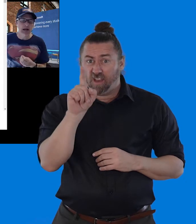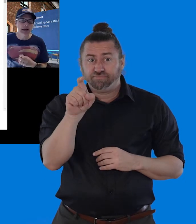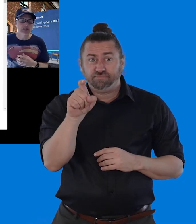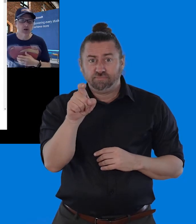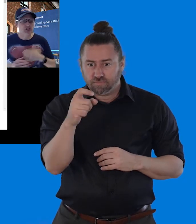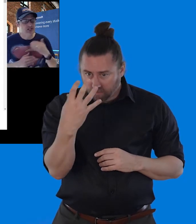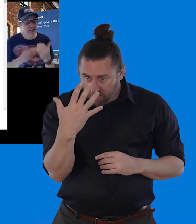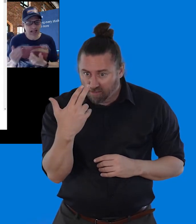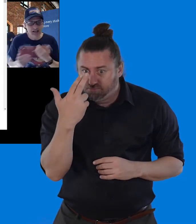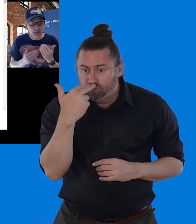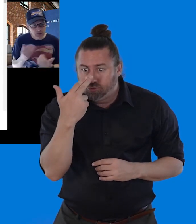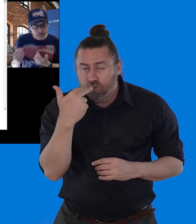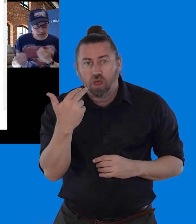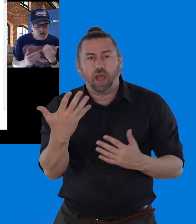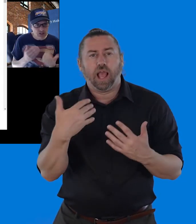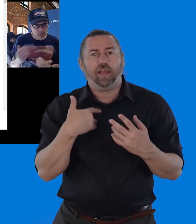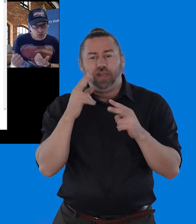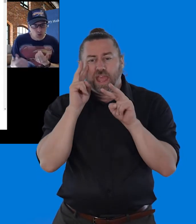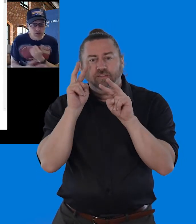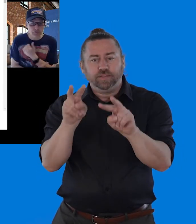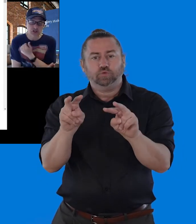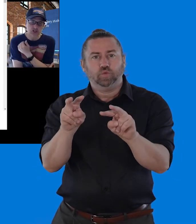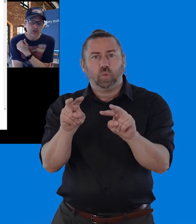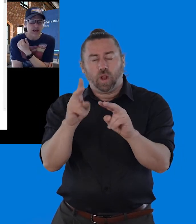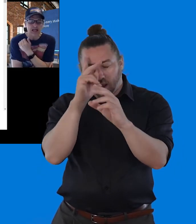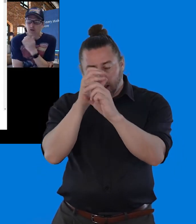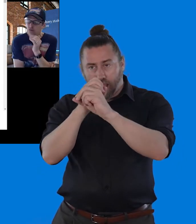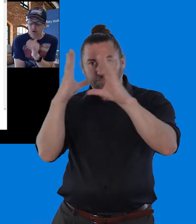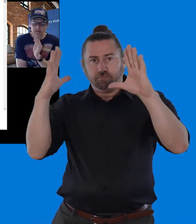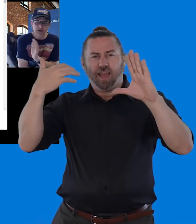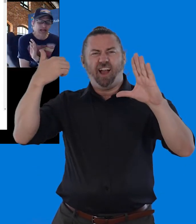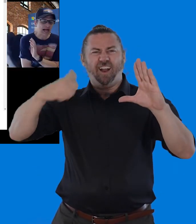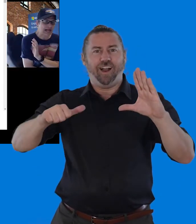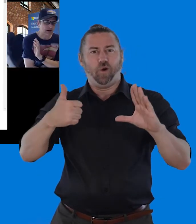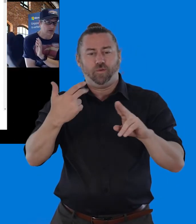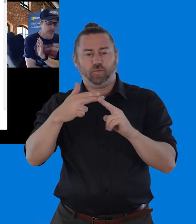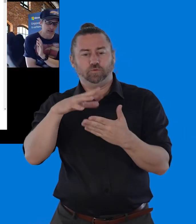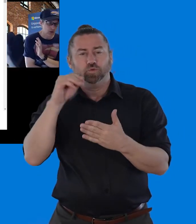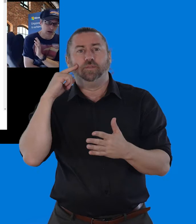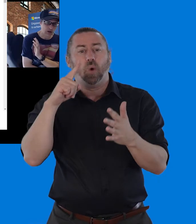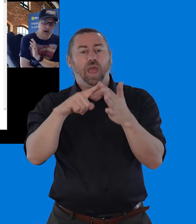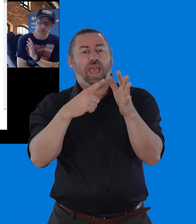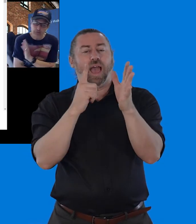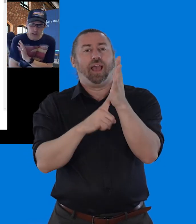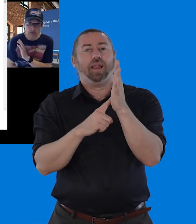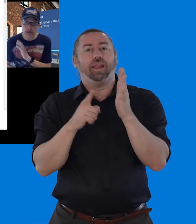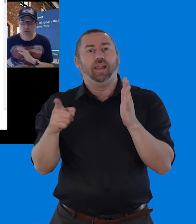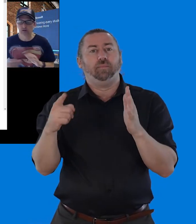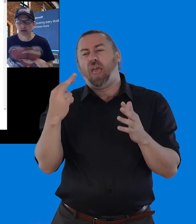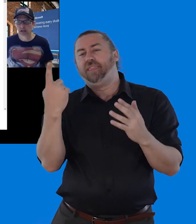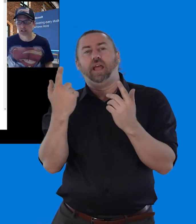OK, so it just gives that little bit of extra support for the student. Great for EAL as well. By the way, really, really good for English